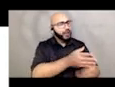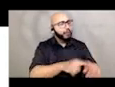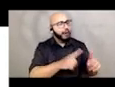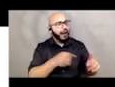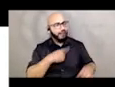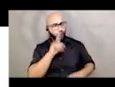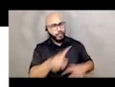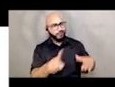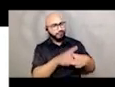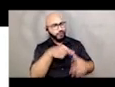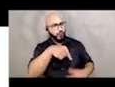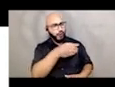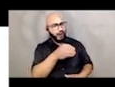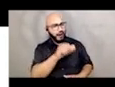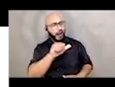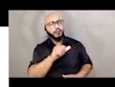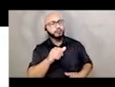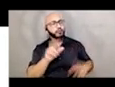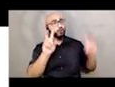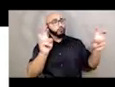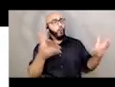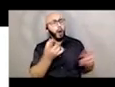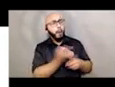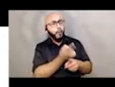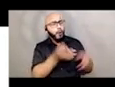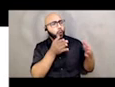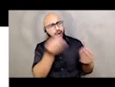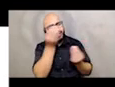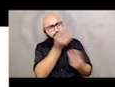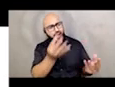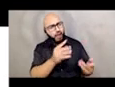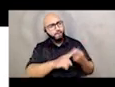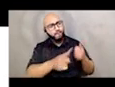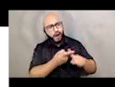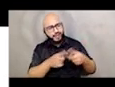What is an appropriate way to tell friends or family about your boundaries?